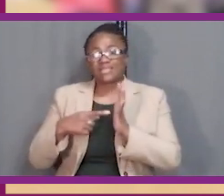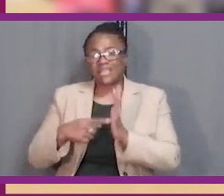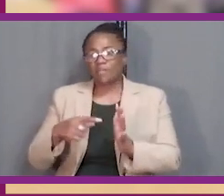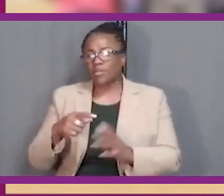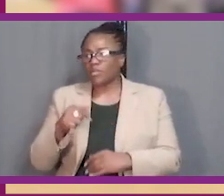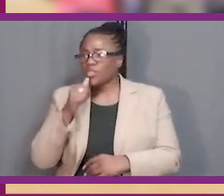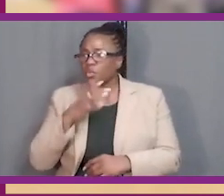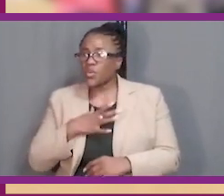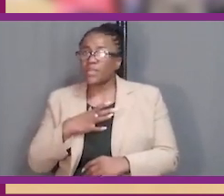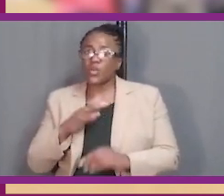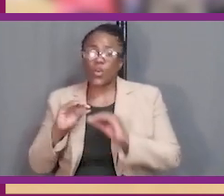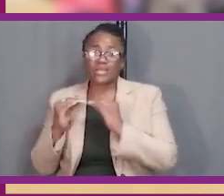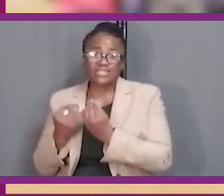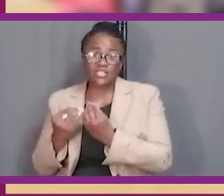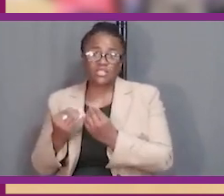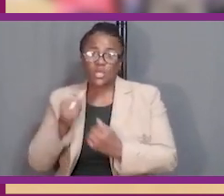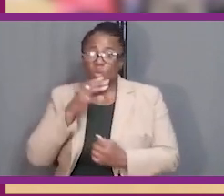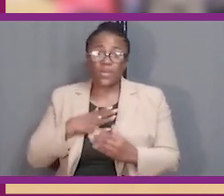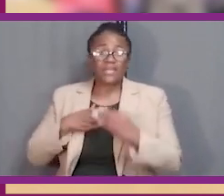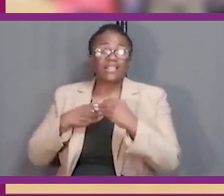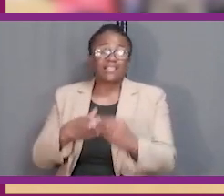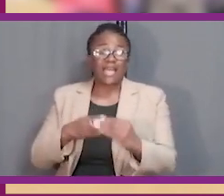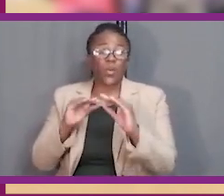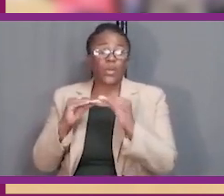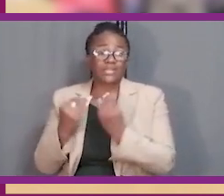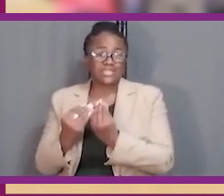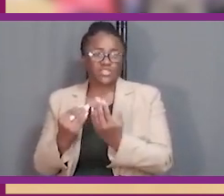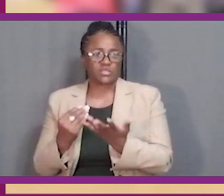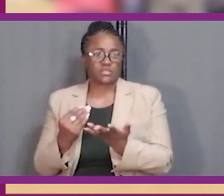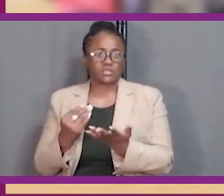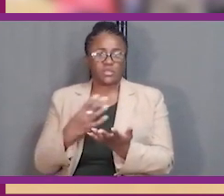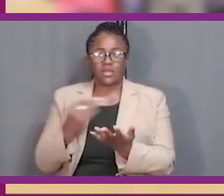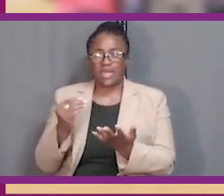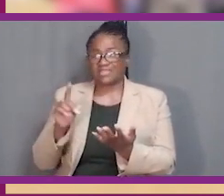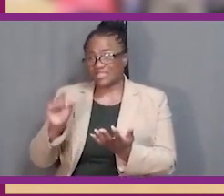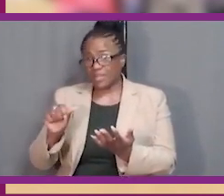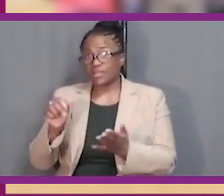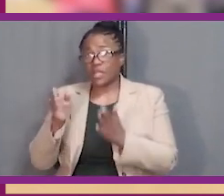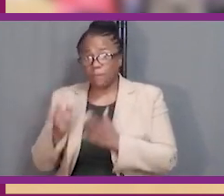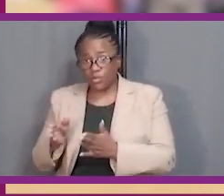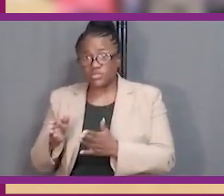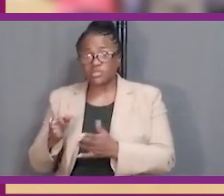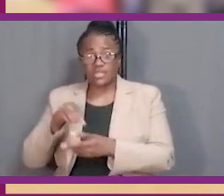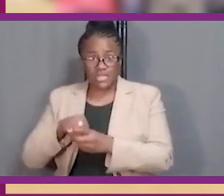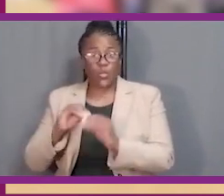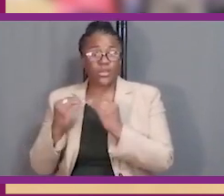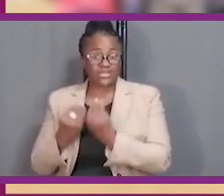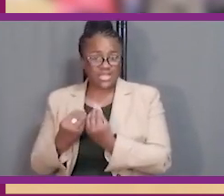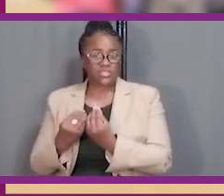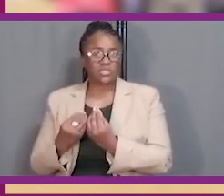disability persons' organization, I'll just give an example. Women with disabilities are left in